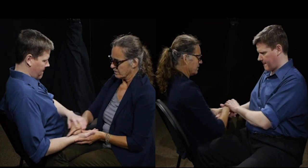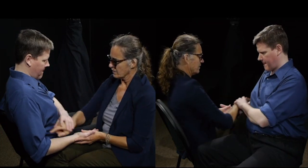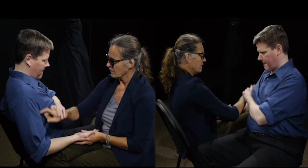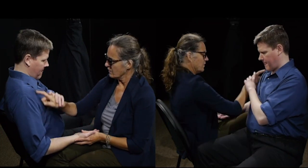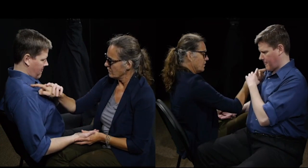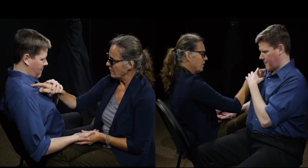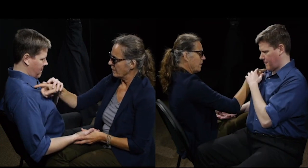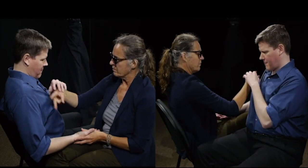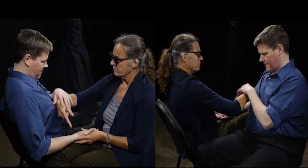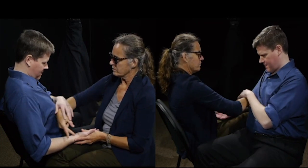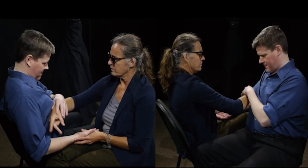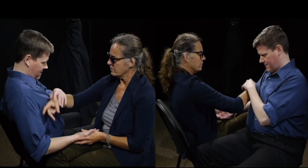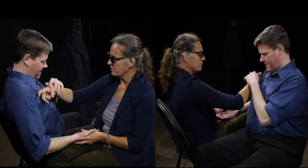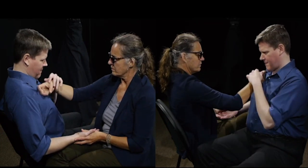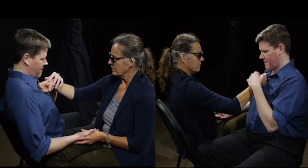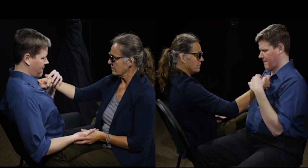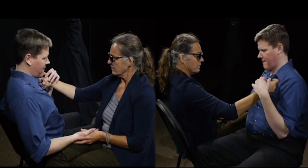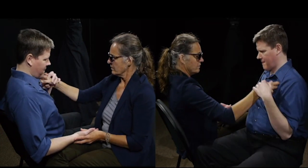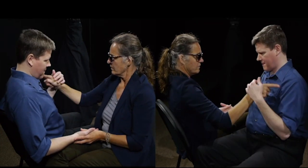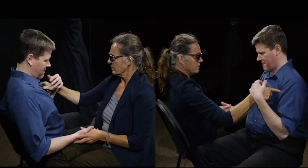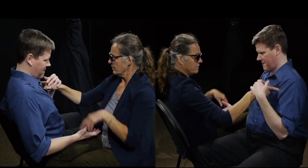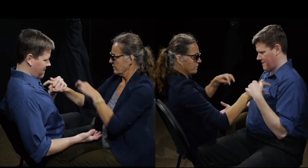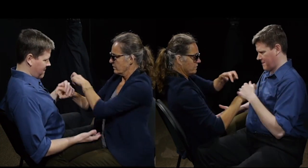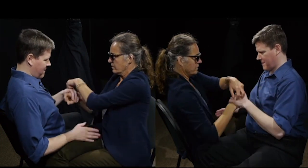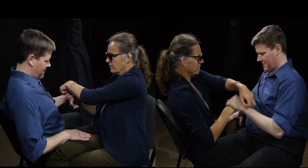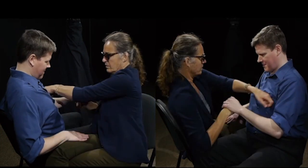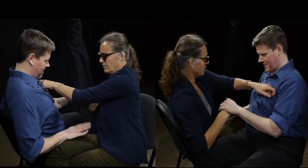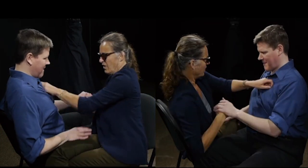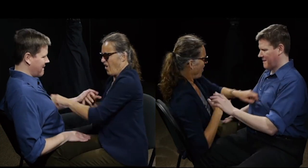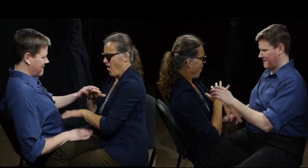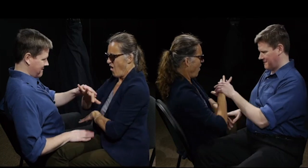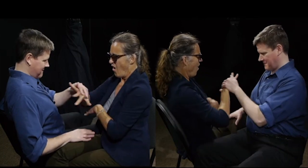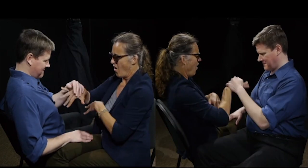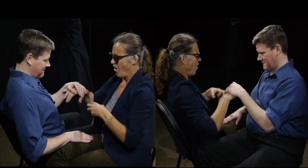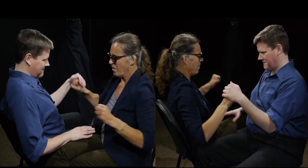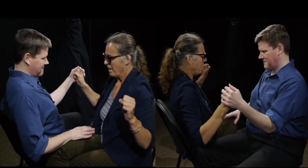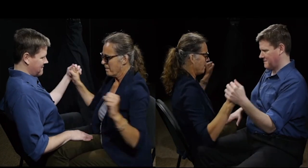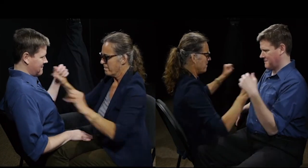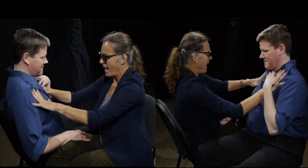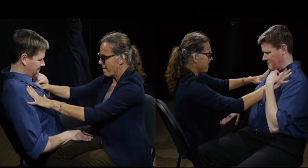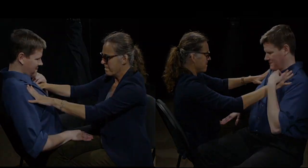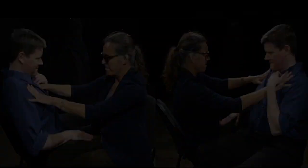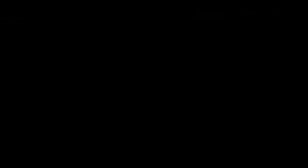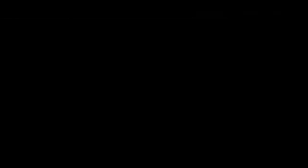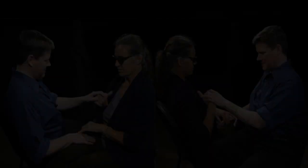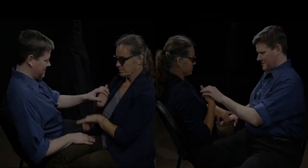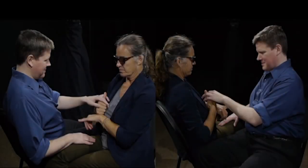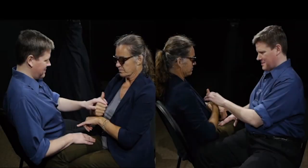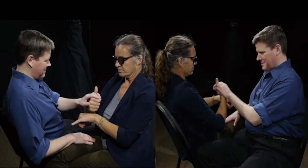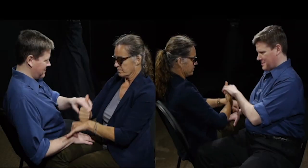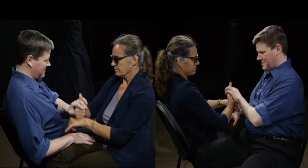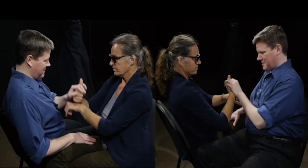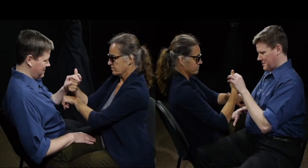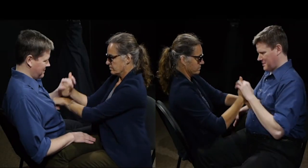All of it comes at you in stereo, and hits you-bam! In sum, the roles of the four hands in Protactile have become conventionalized